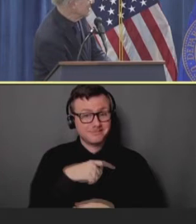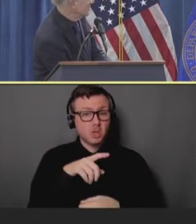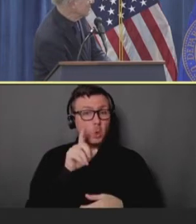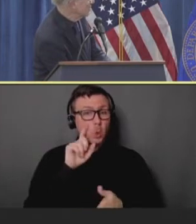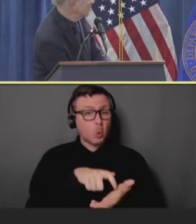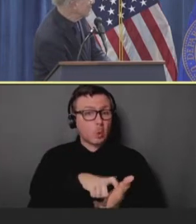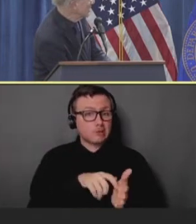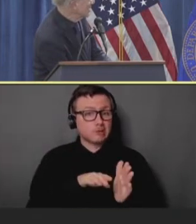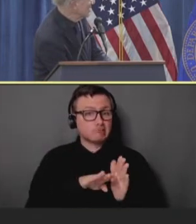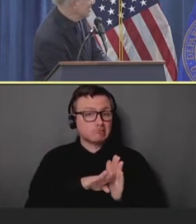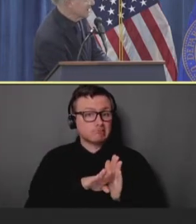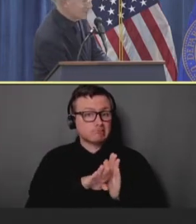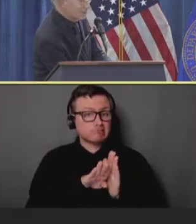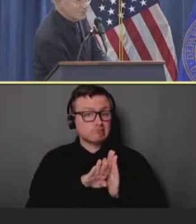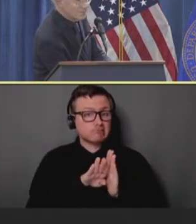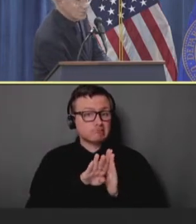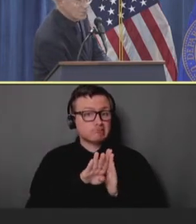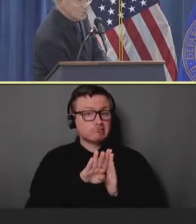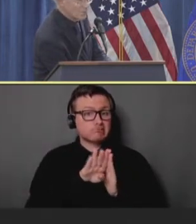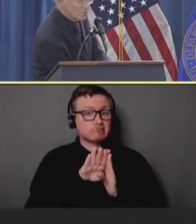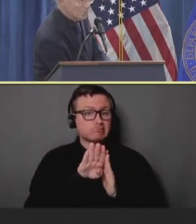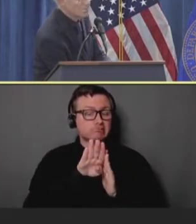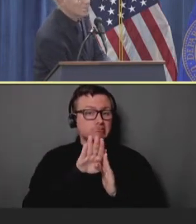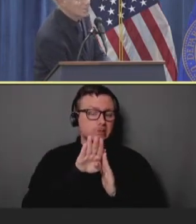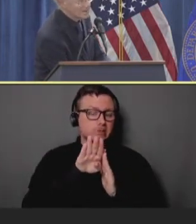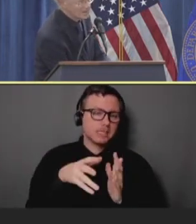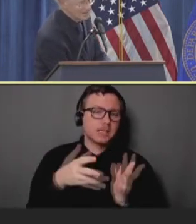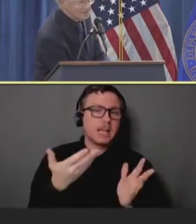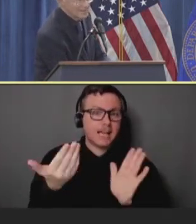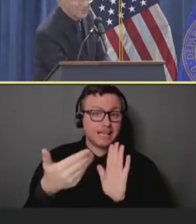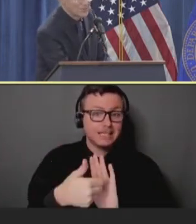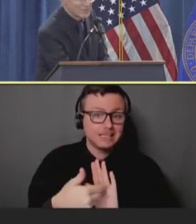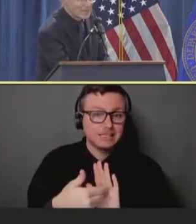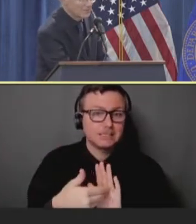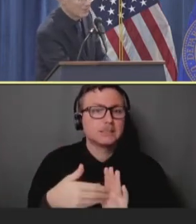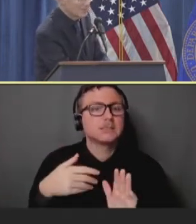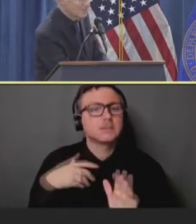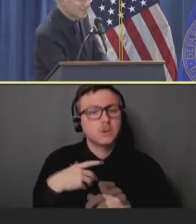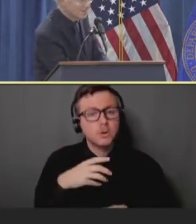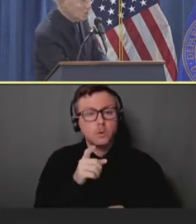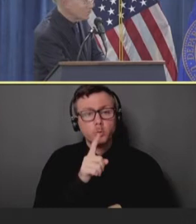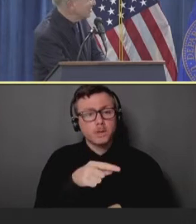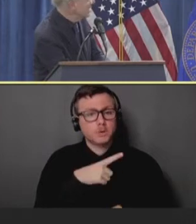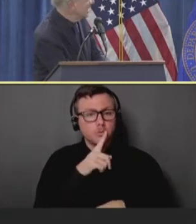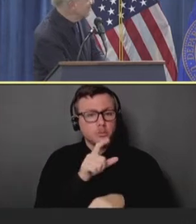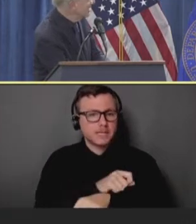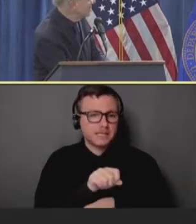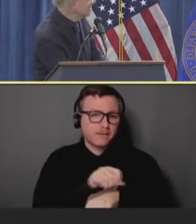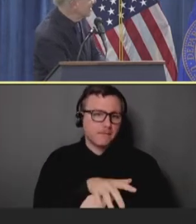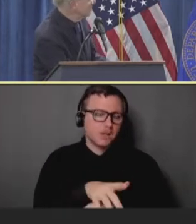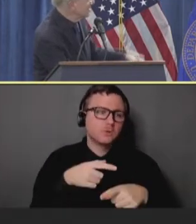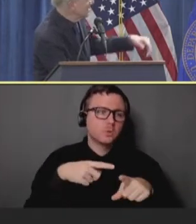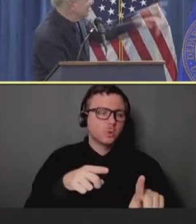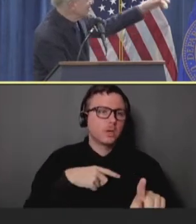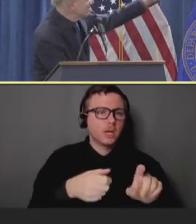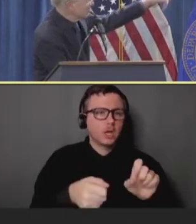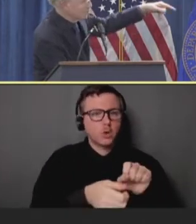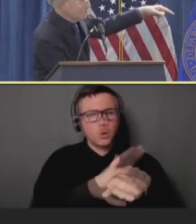So, things were influenced heavily by the COVID epidemic, but it had started before